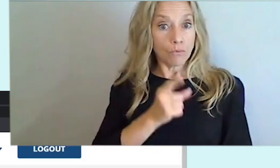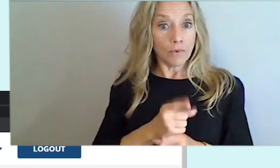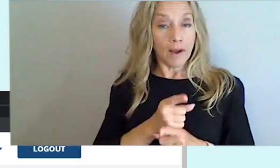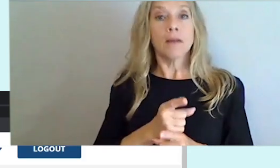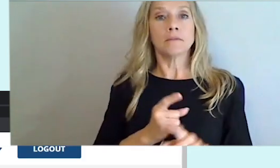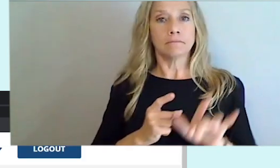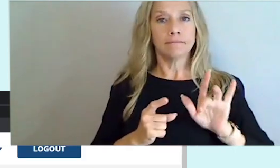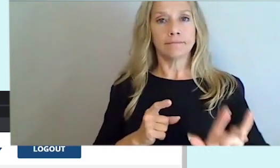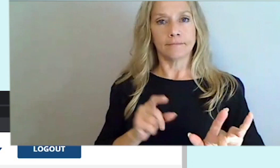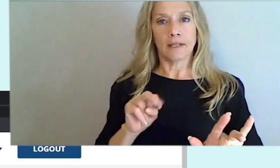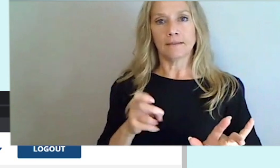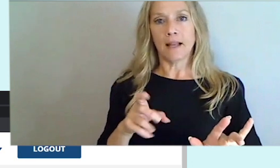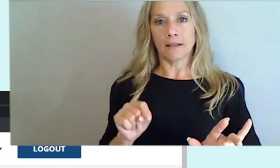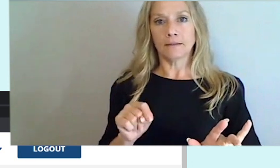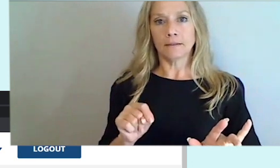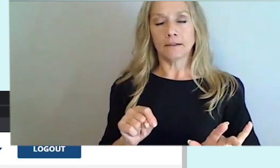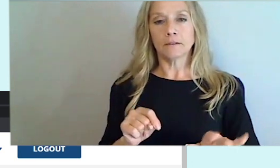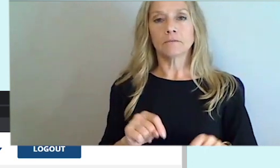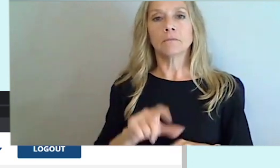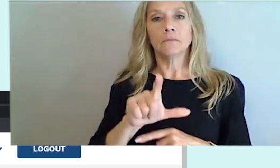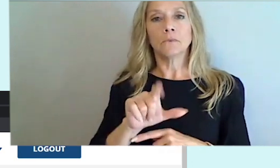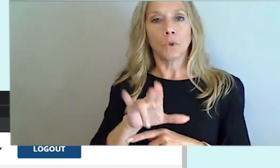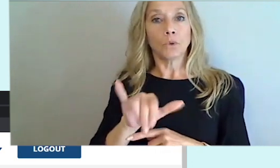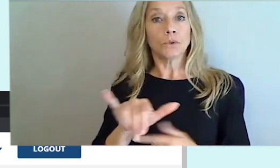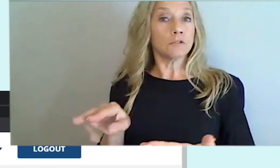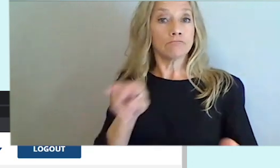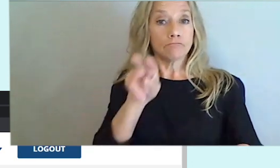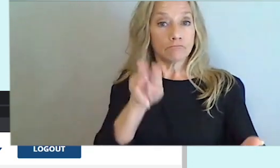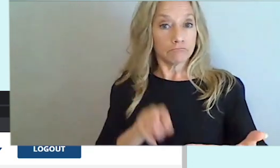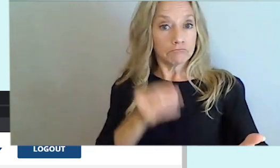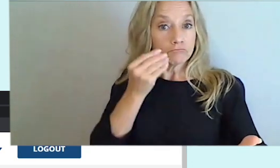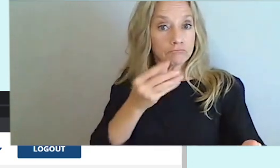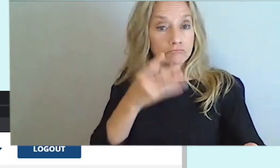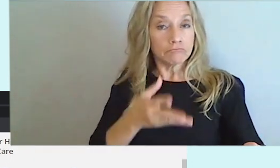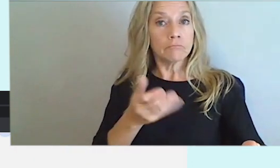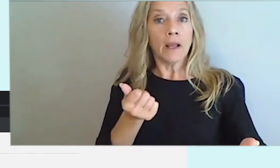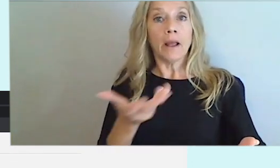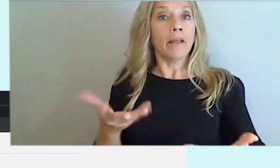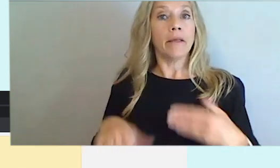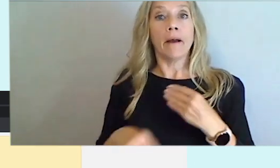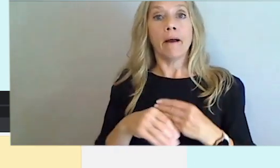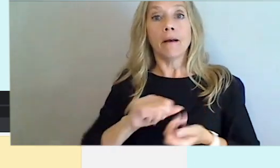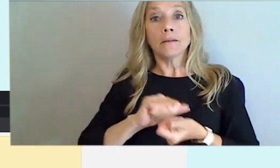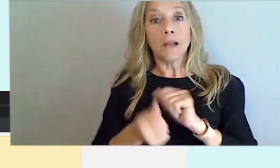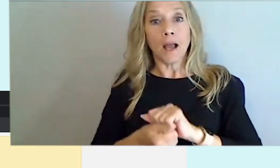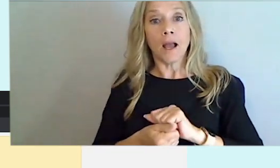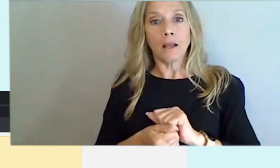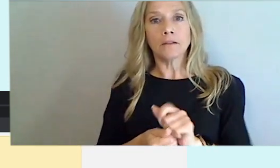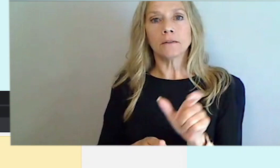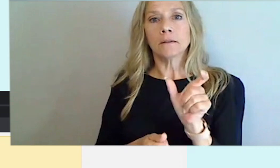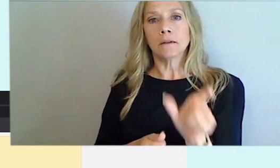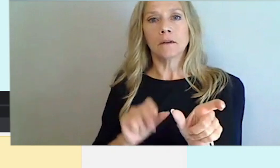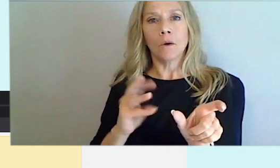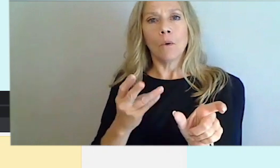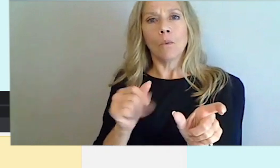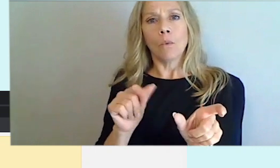information has been reviewed, anything that changed is listed in the What Changed column, and there is a green checkmark